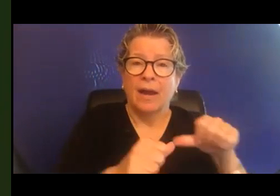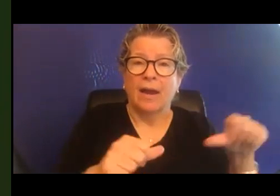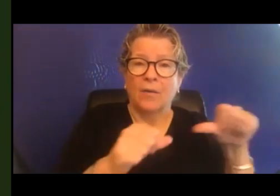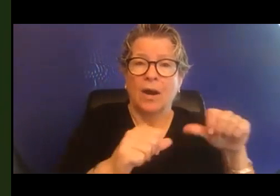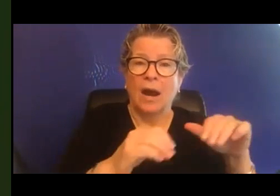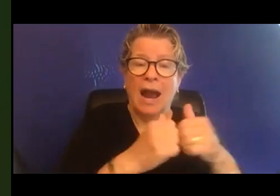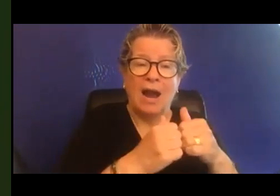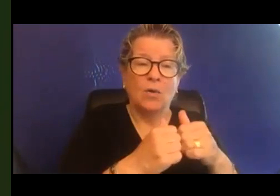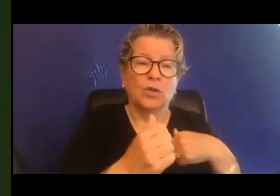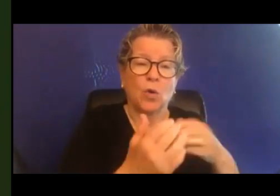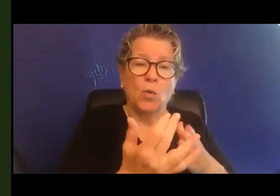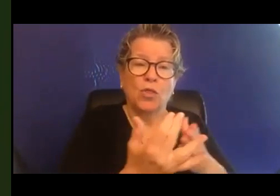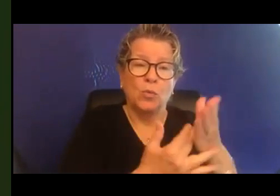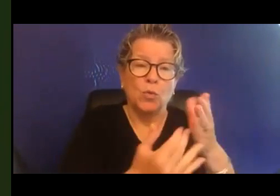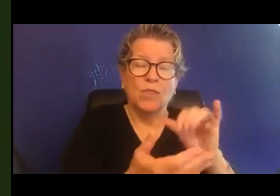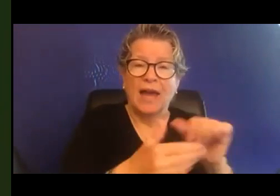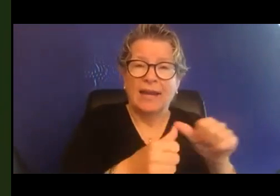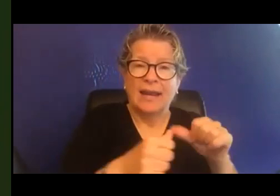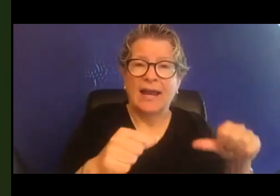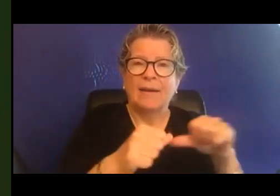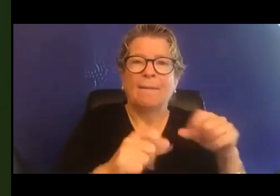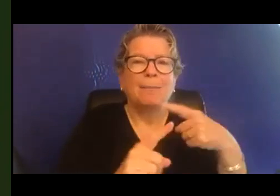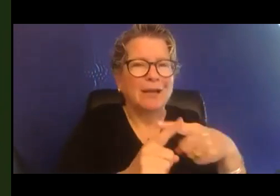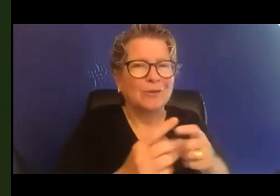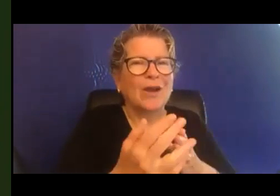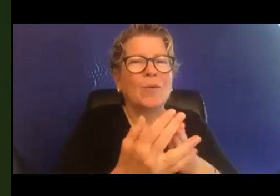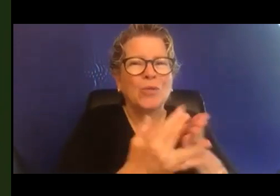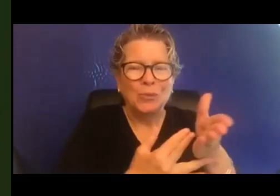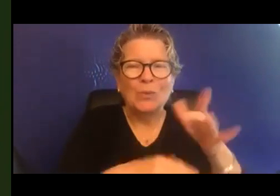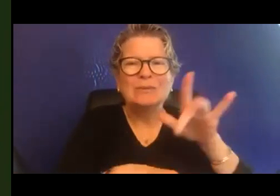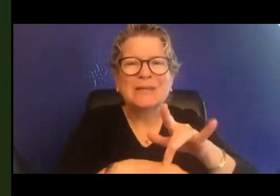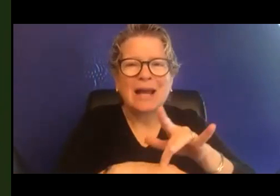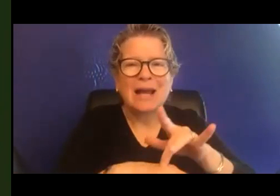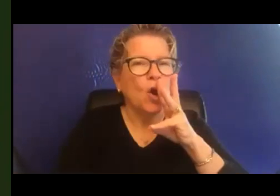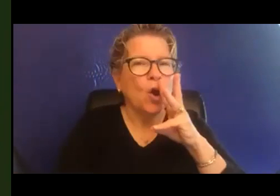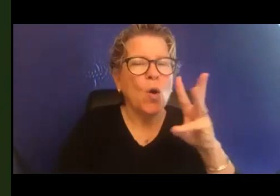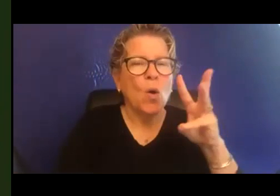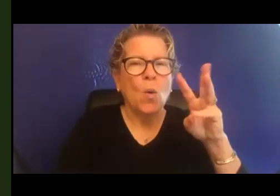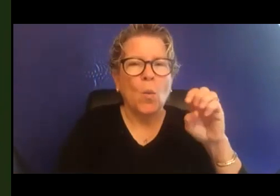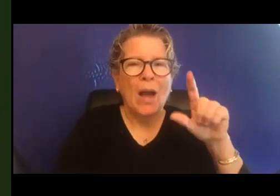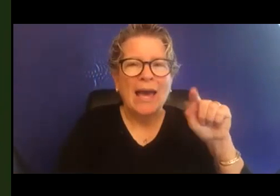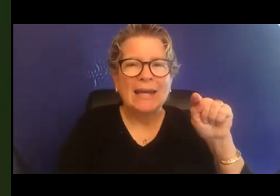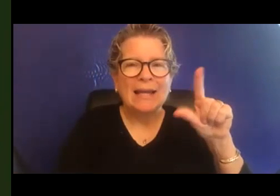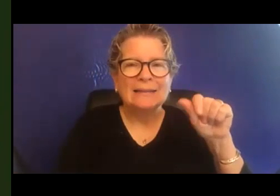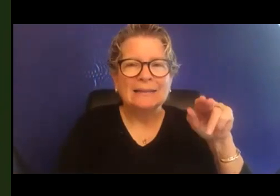going through part of that area, will be going through a wetland area, which are these two photos here, show that.